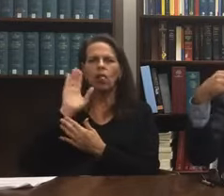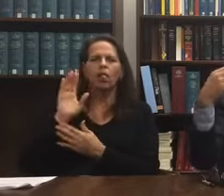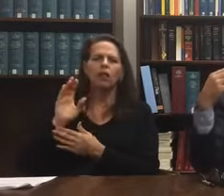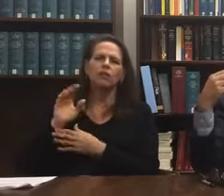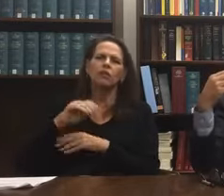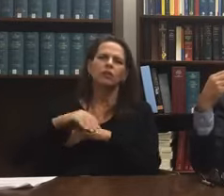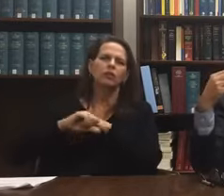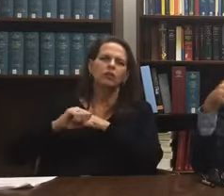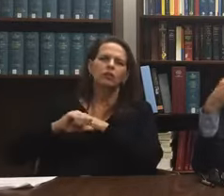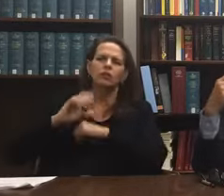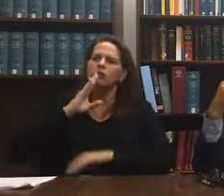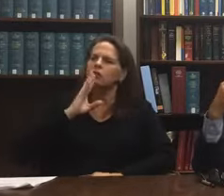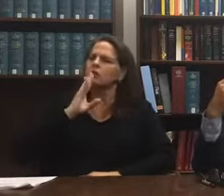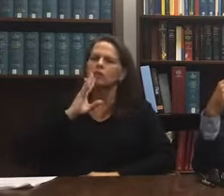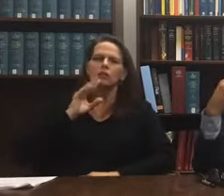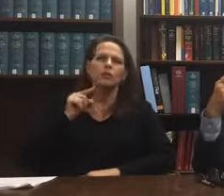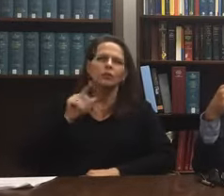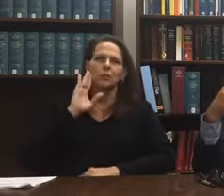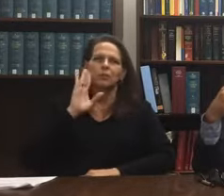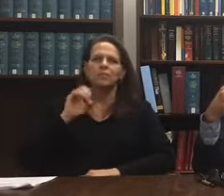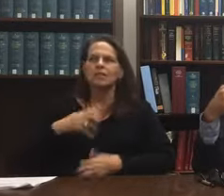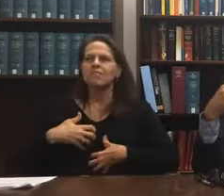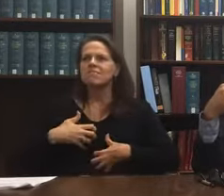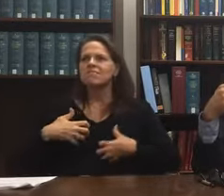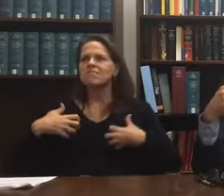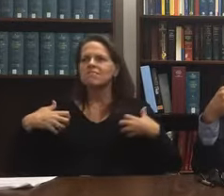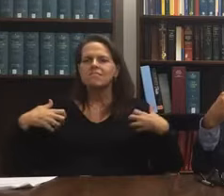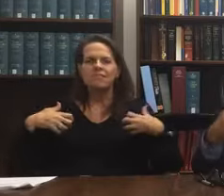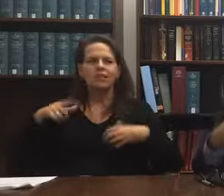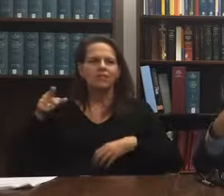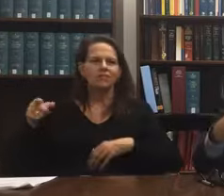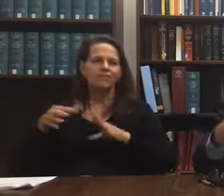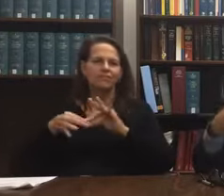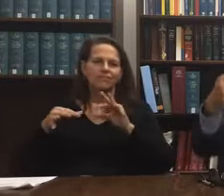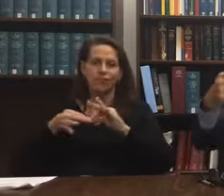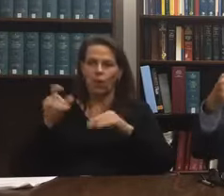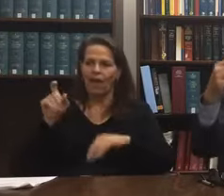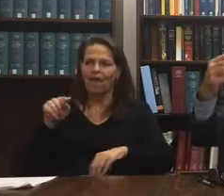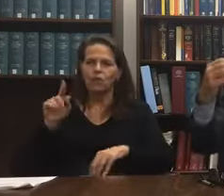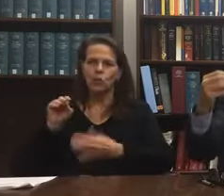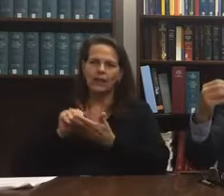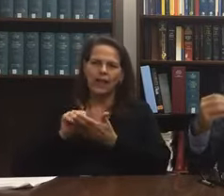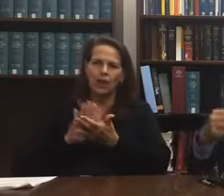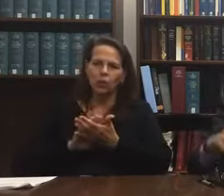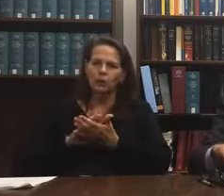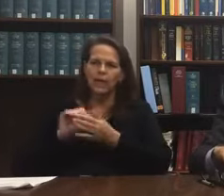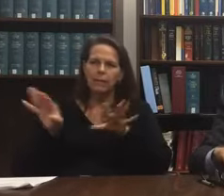you're probably going to be getting angry about what they're saying so that's why you've got to take notes and sort of pick out the things you want to